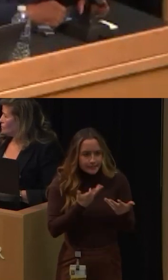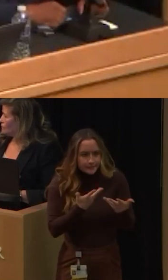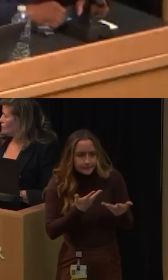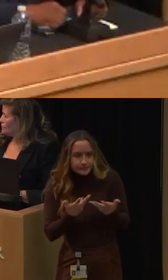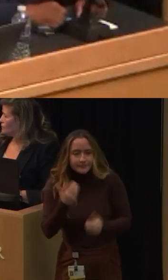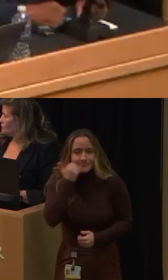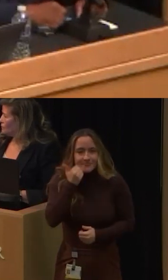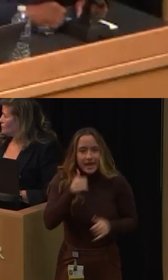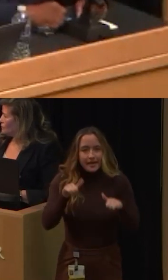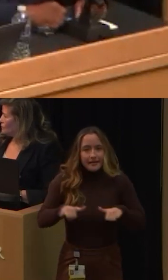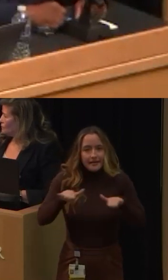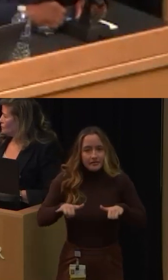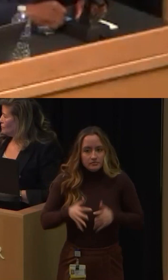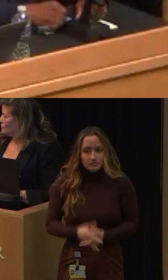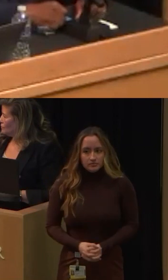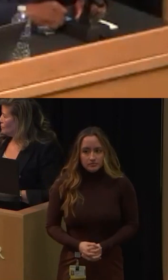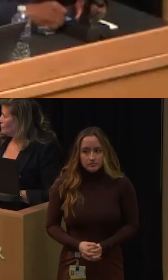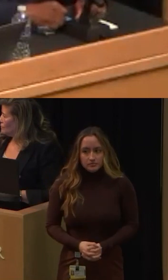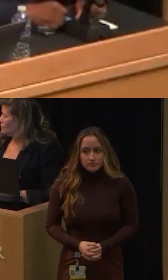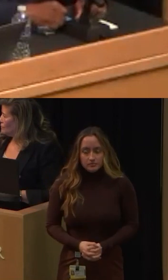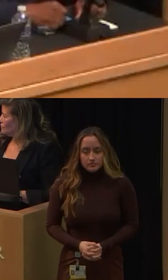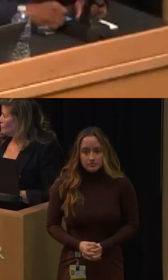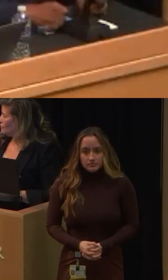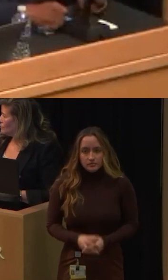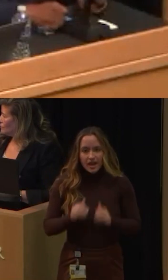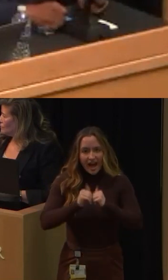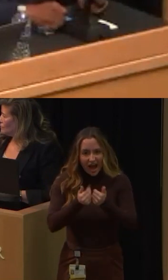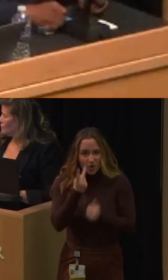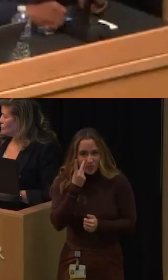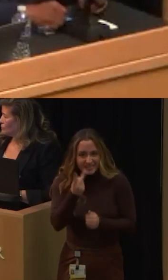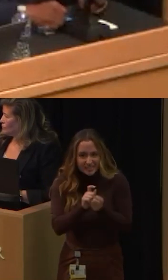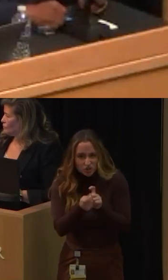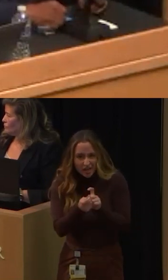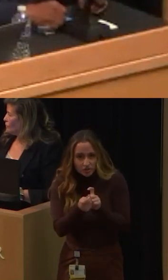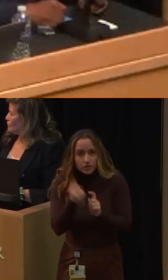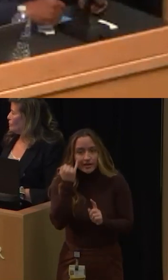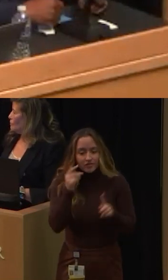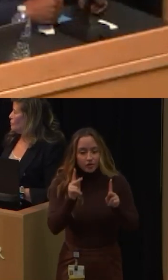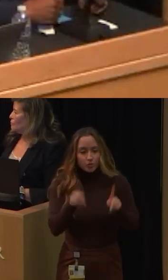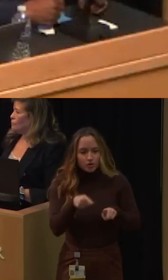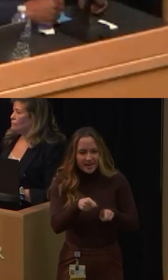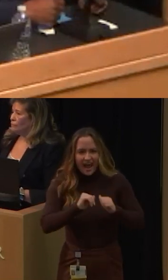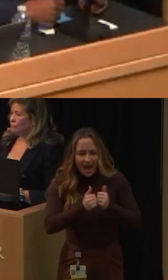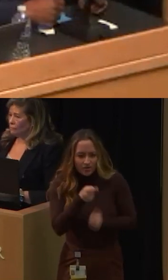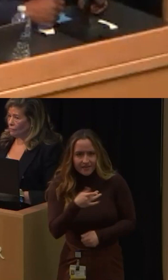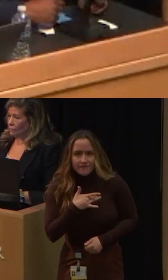the only true measure, outcome measure, is however the other person has felt as a result of it. How did it make them feel?